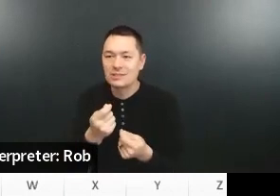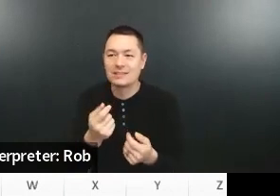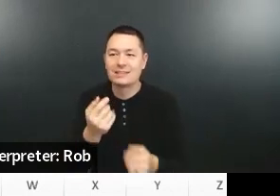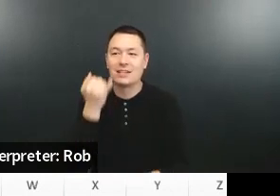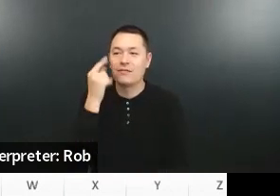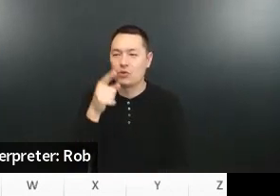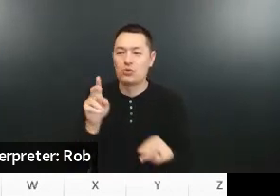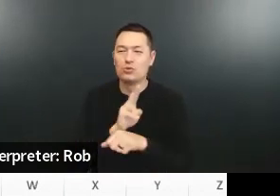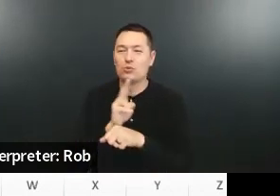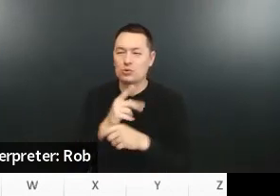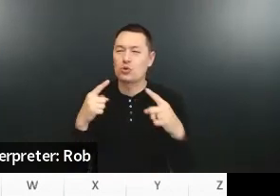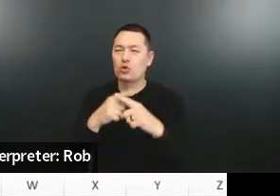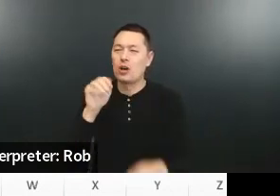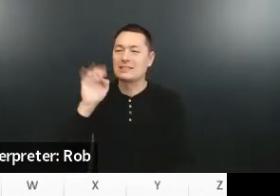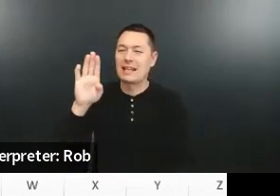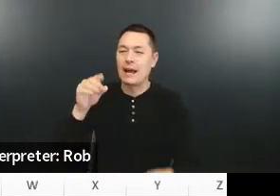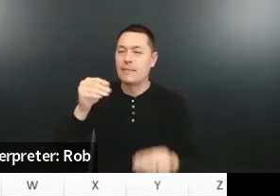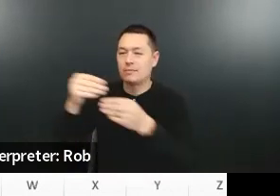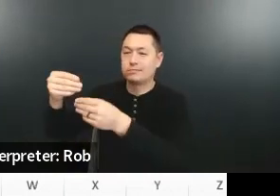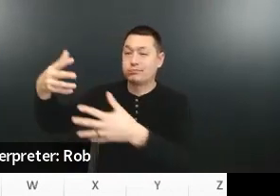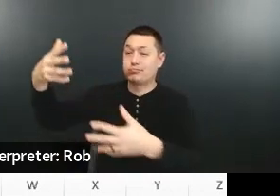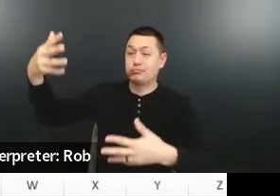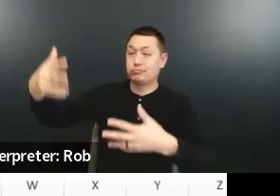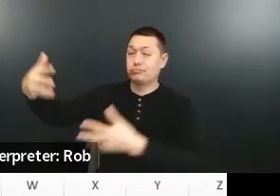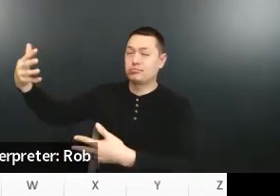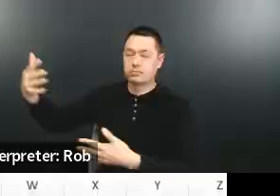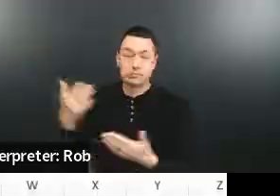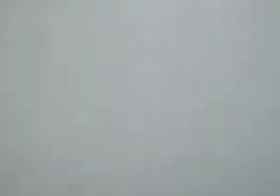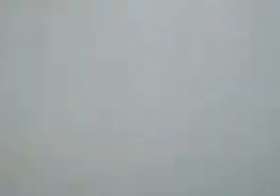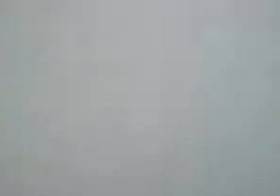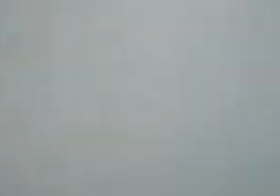So certainly you're welcome to use any of this for your stats class